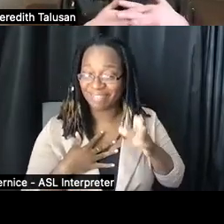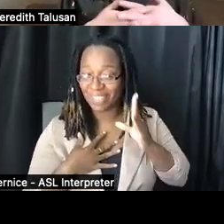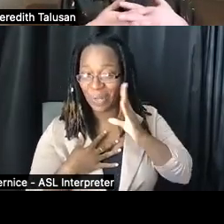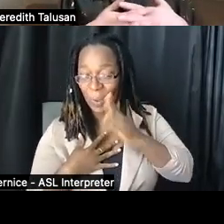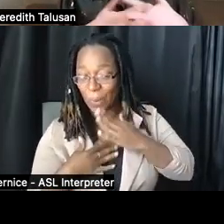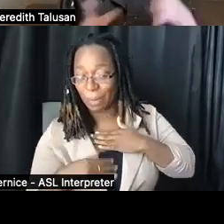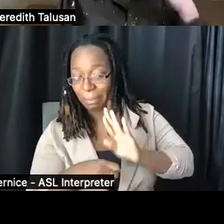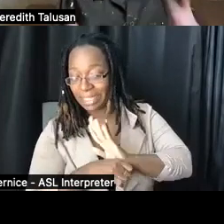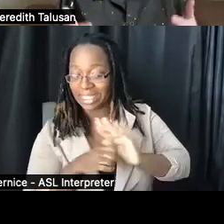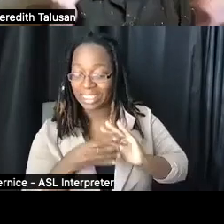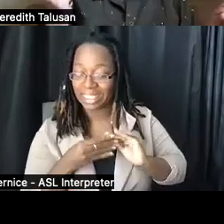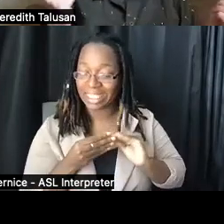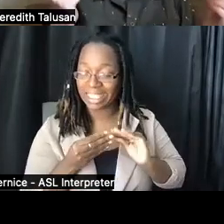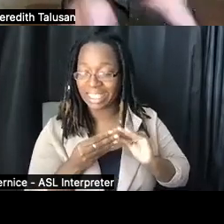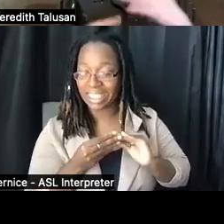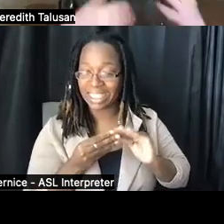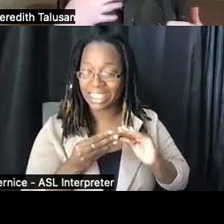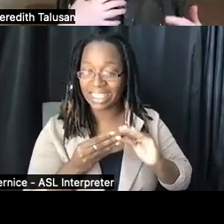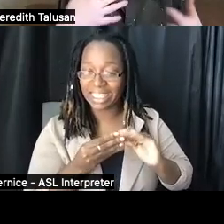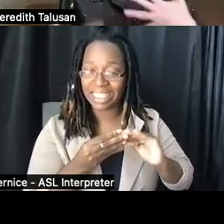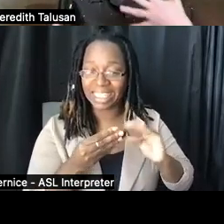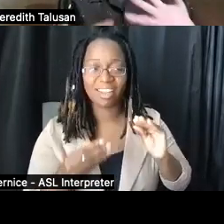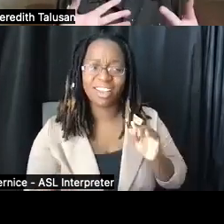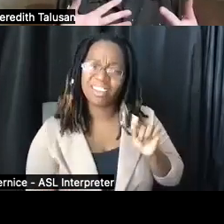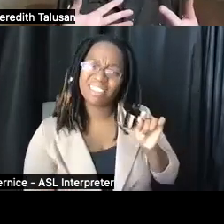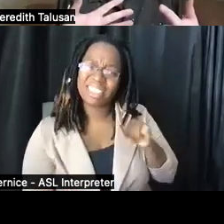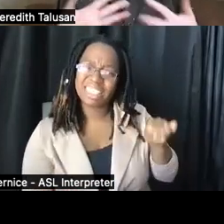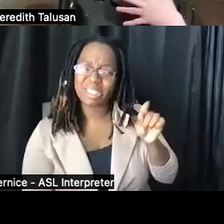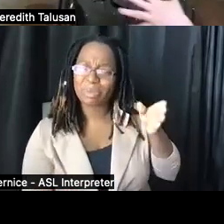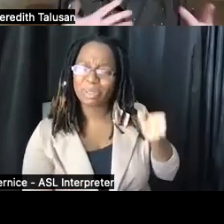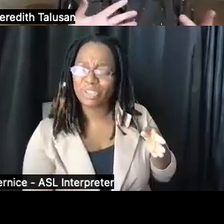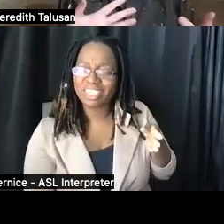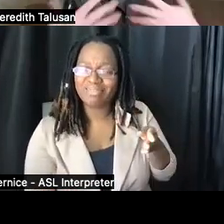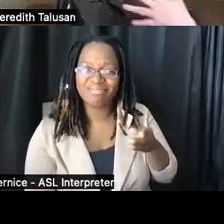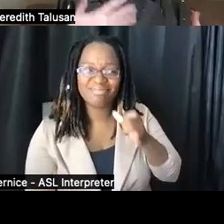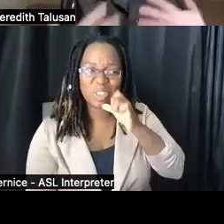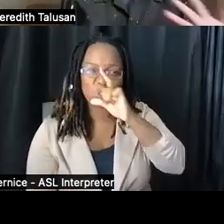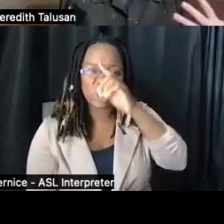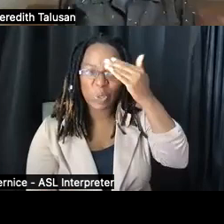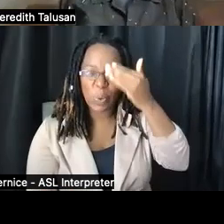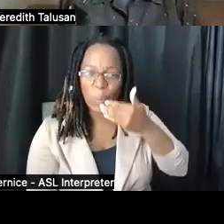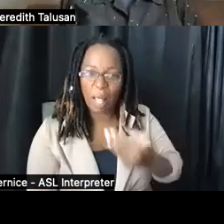to pitch or direct directly engage with someone who you know